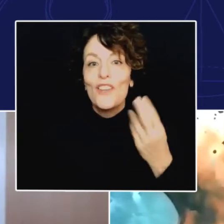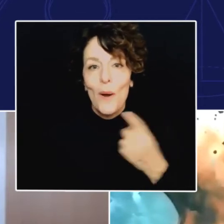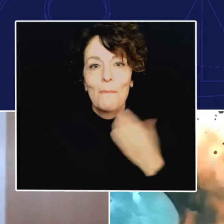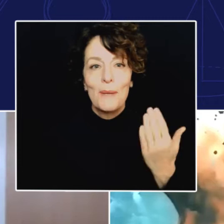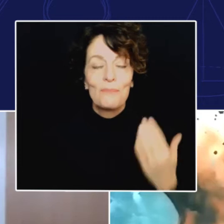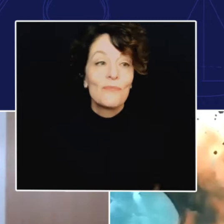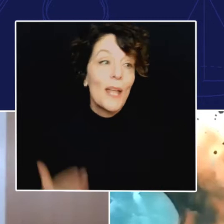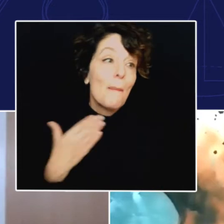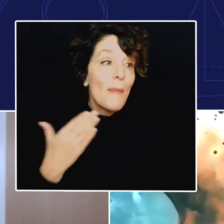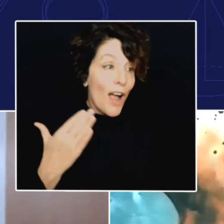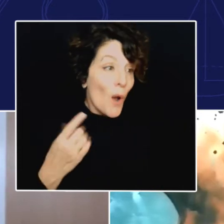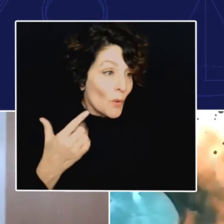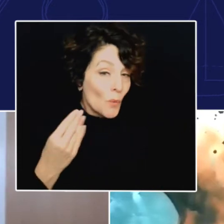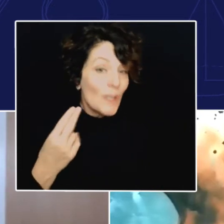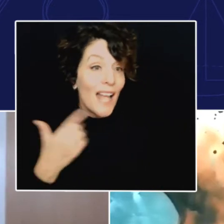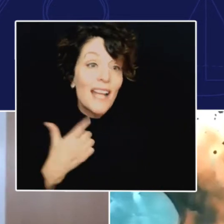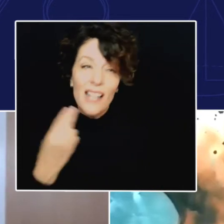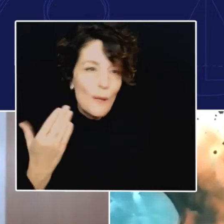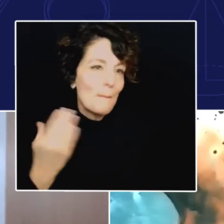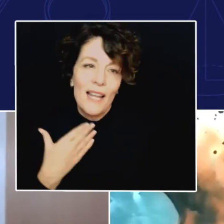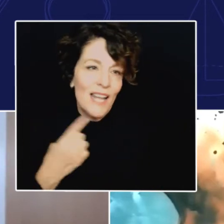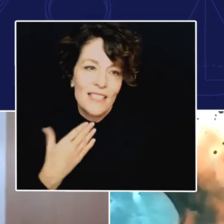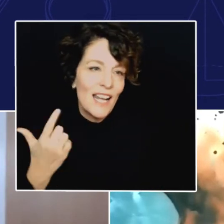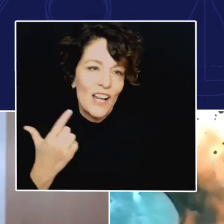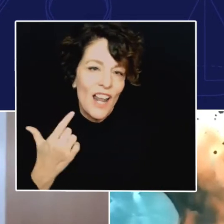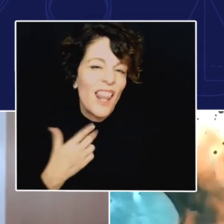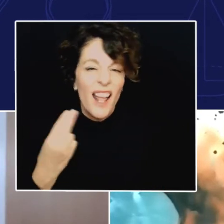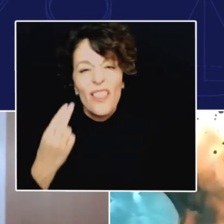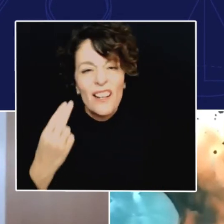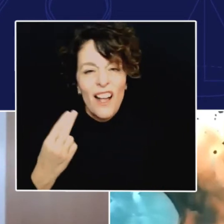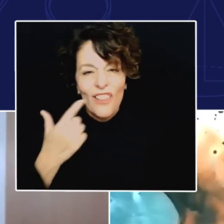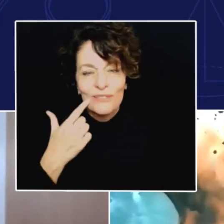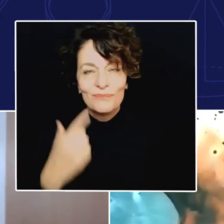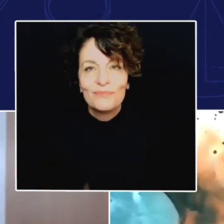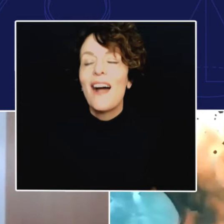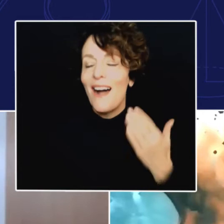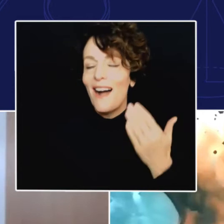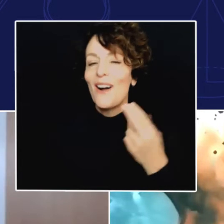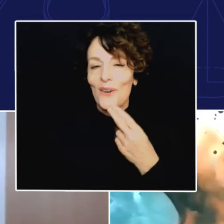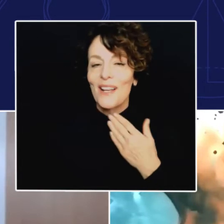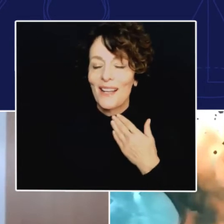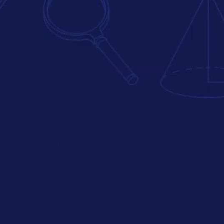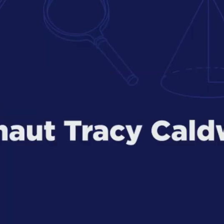[HENRY:] Yeah, my old ones, I liked them, but I just didn't really like the color. [DR. HORTON:] Ah, okay.